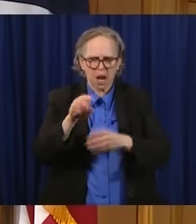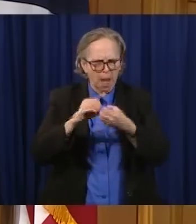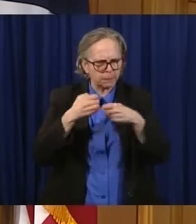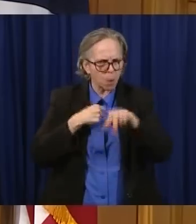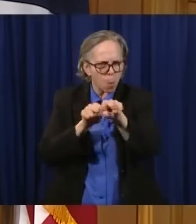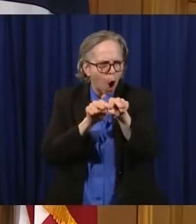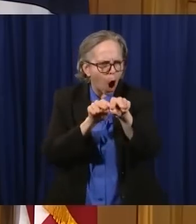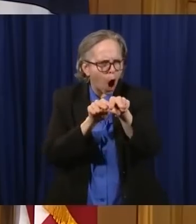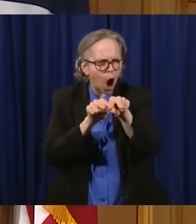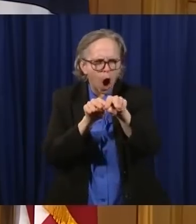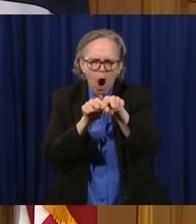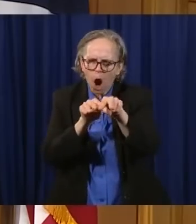VERY, VERY CAREFUL THATS DID NOT HAPPEN.